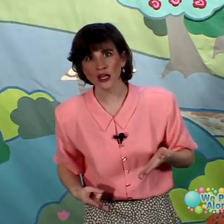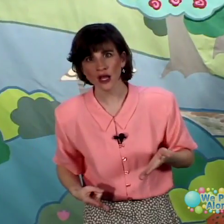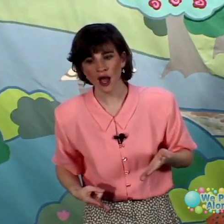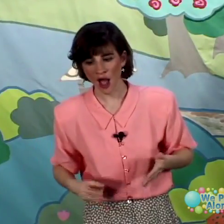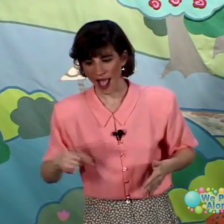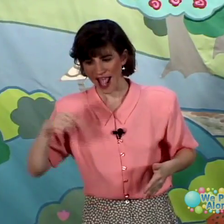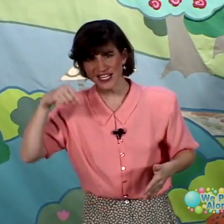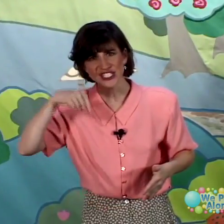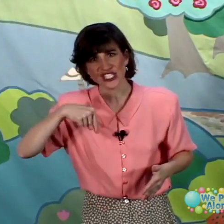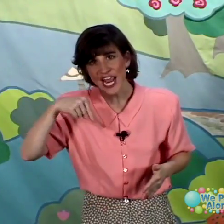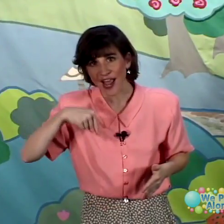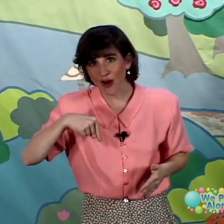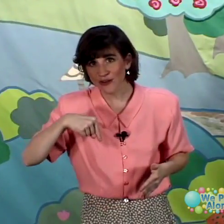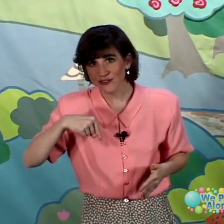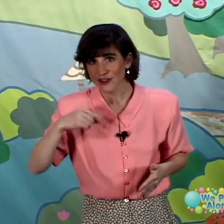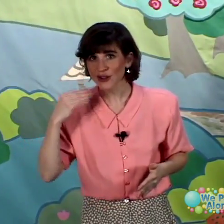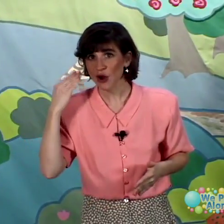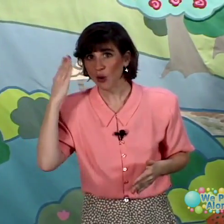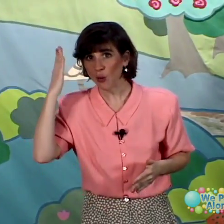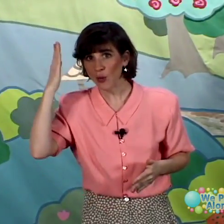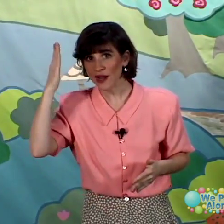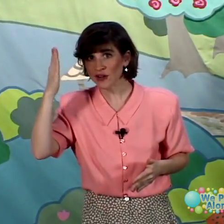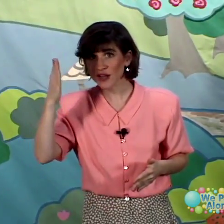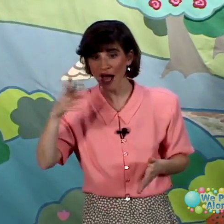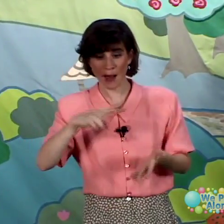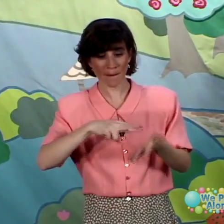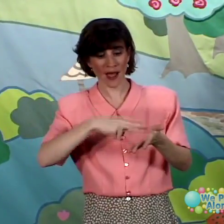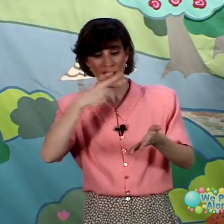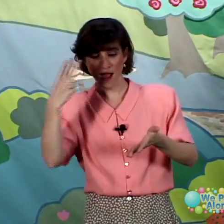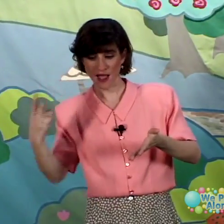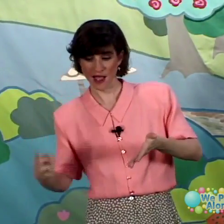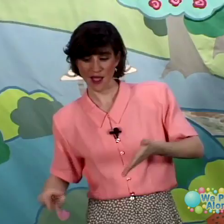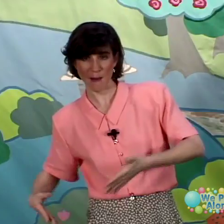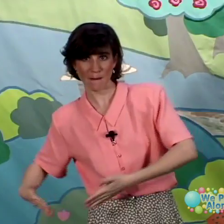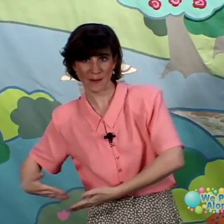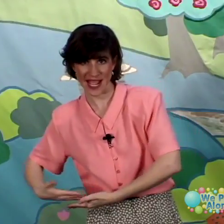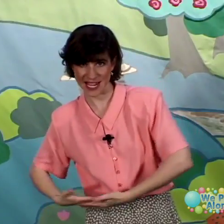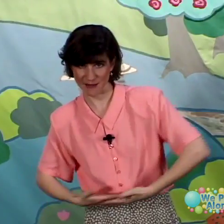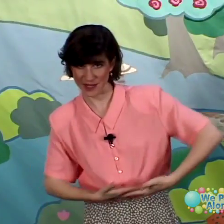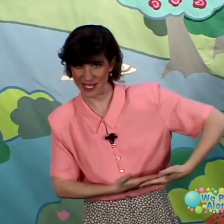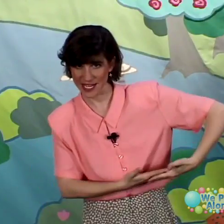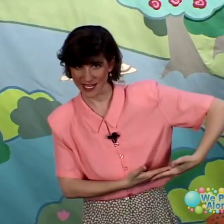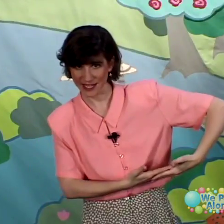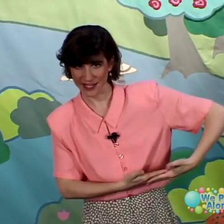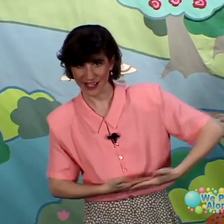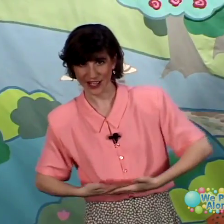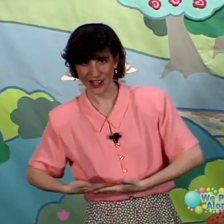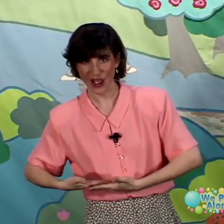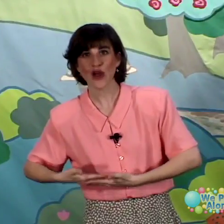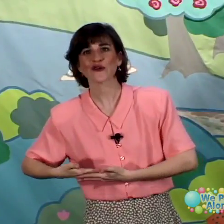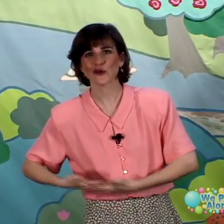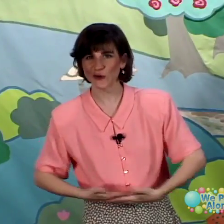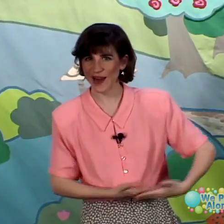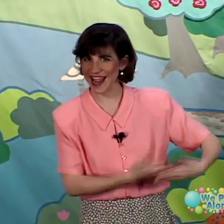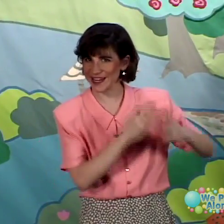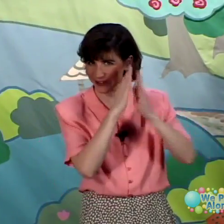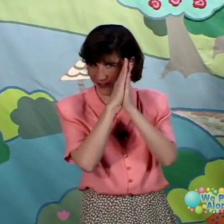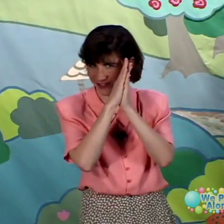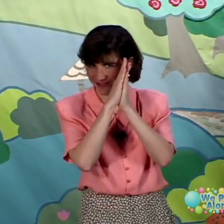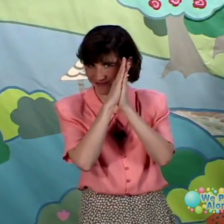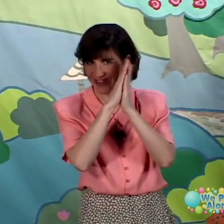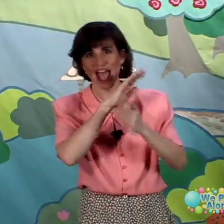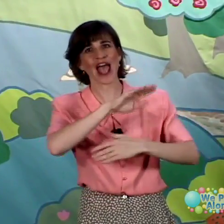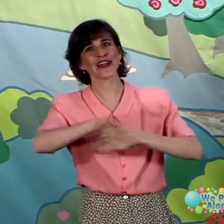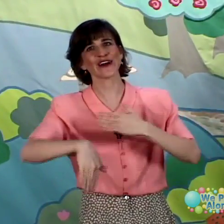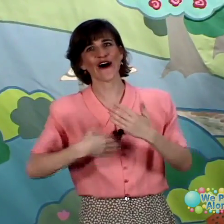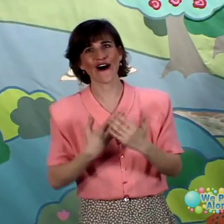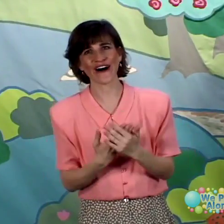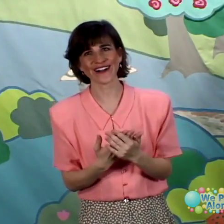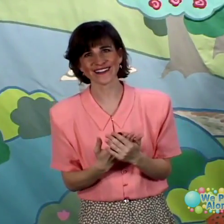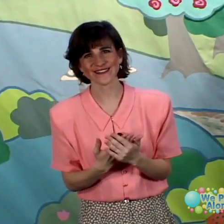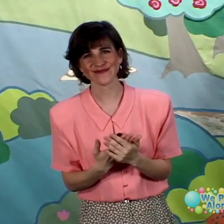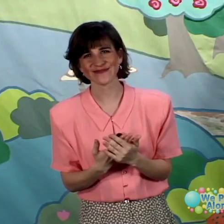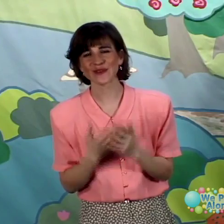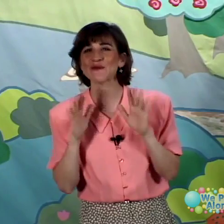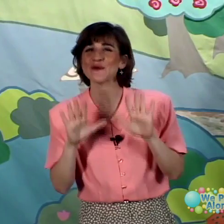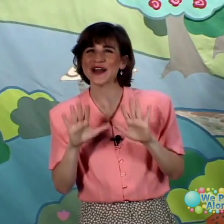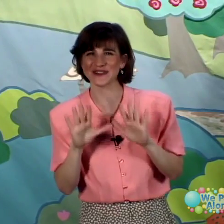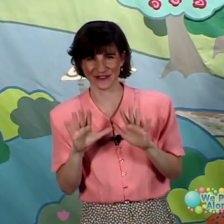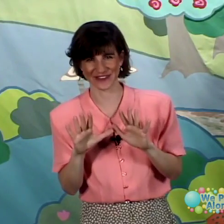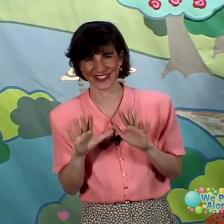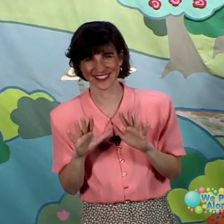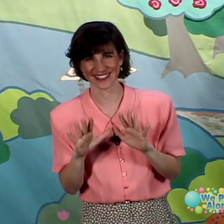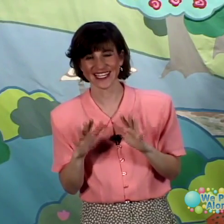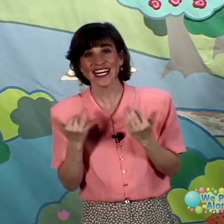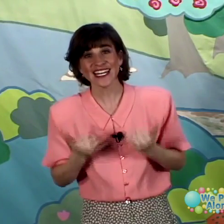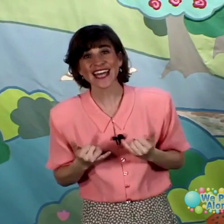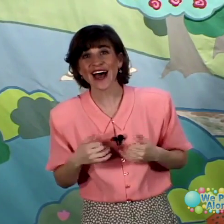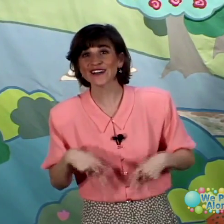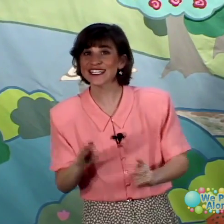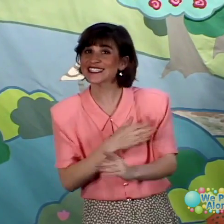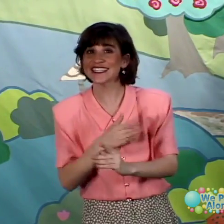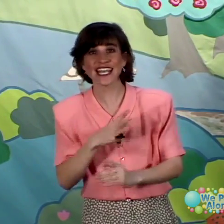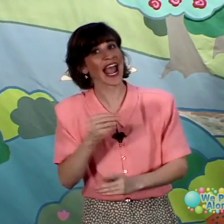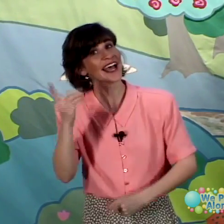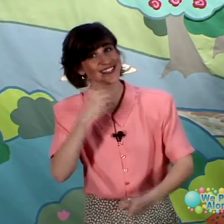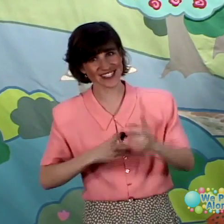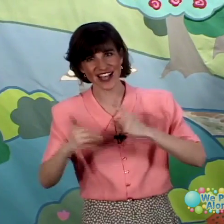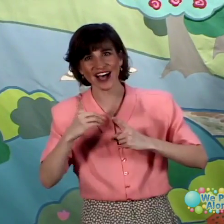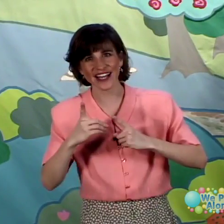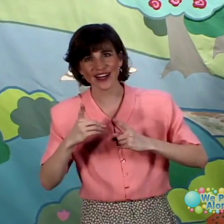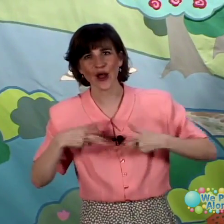down will come baby cradle and all wonderful now let's sing and sign